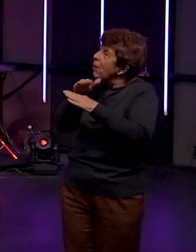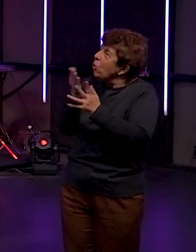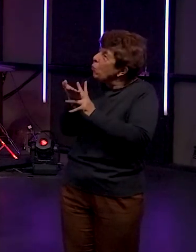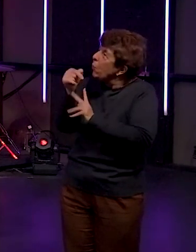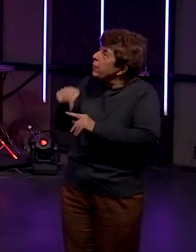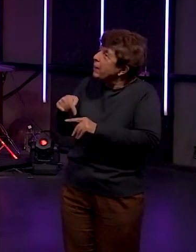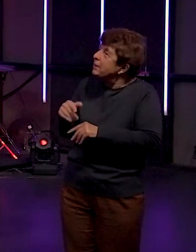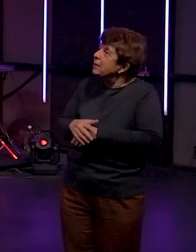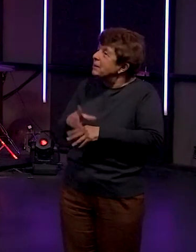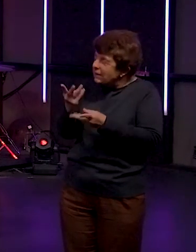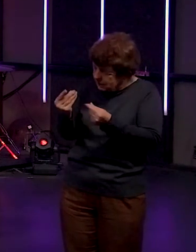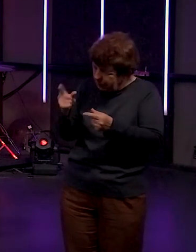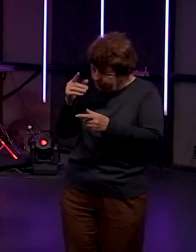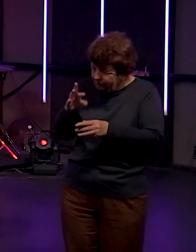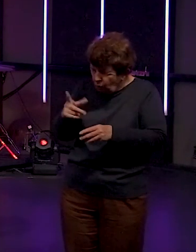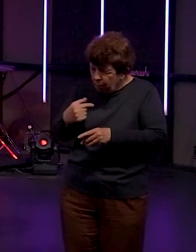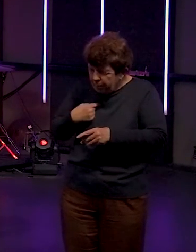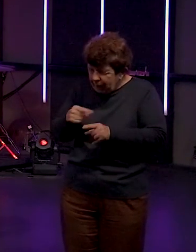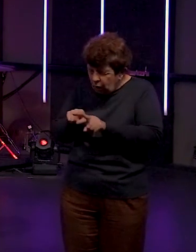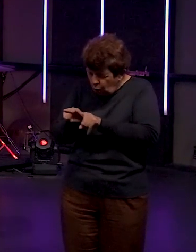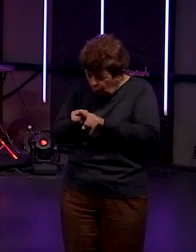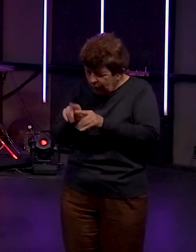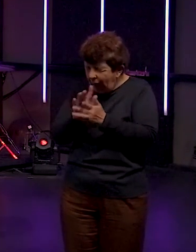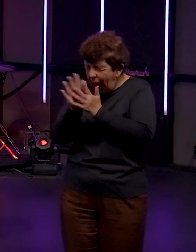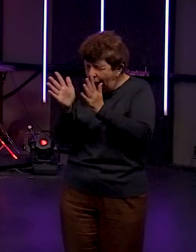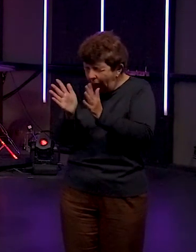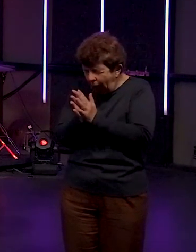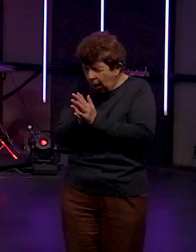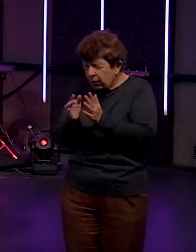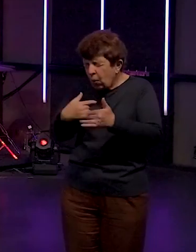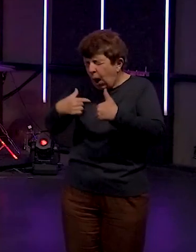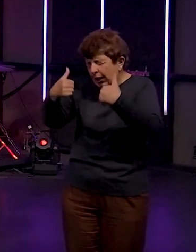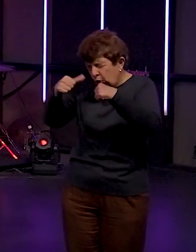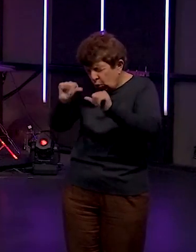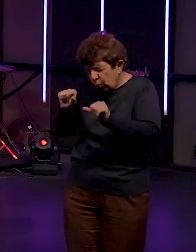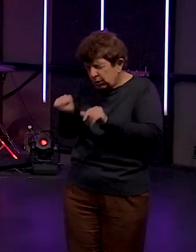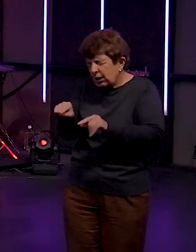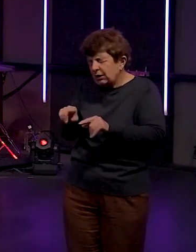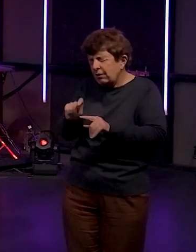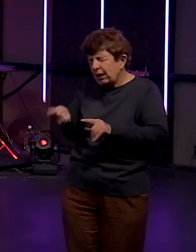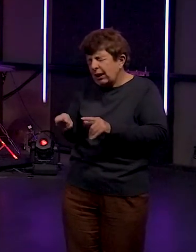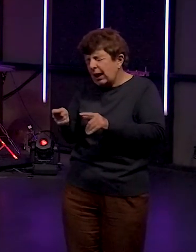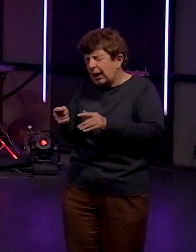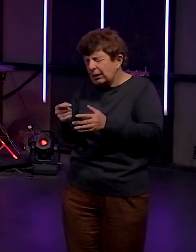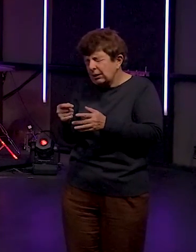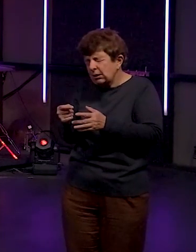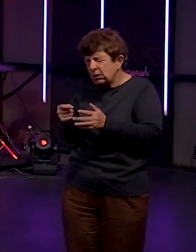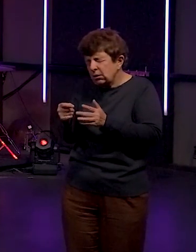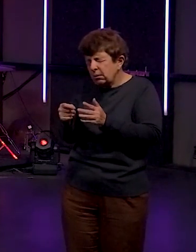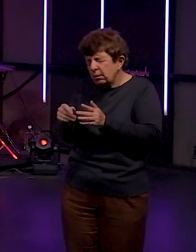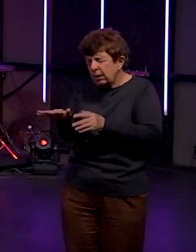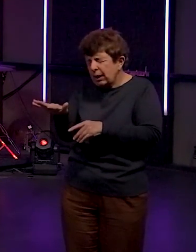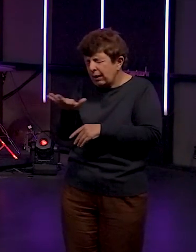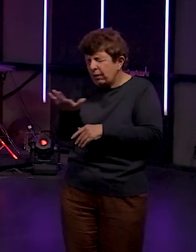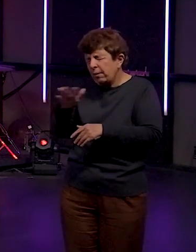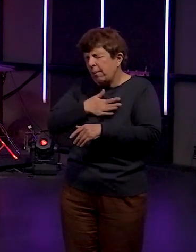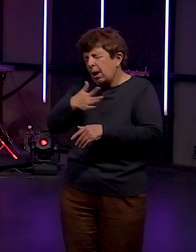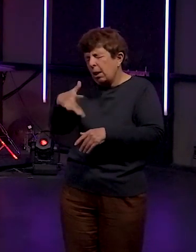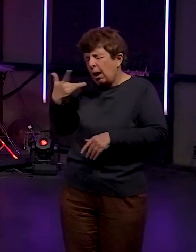Is there something for me to learn? How do I use this for the next phase of life?